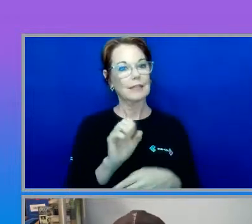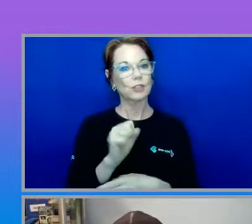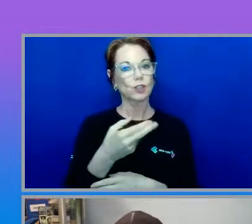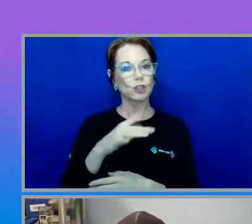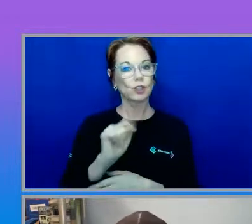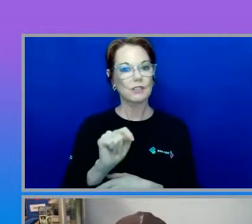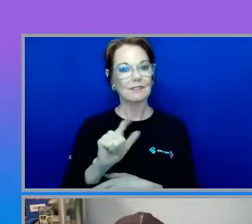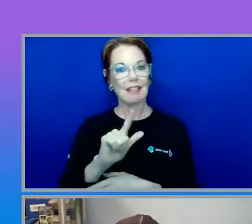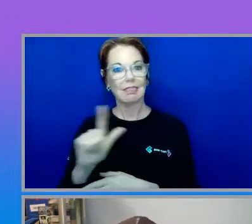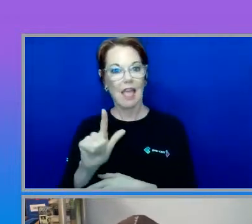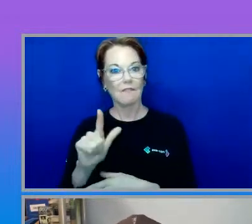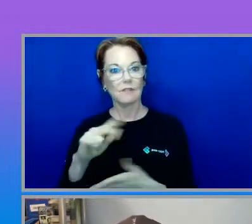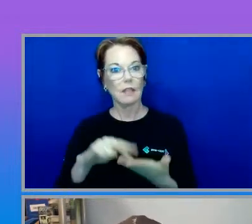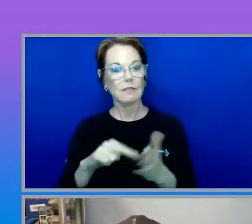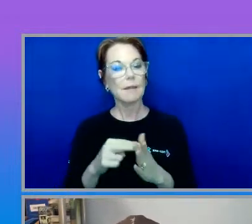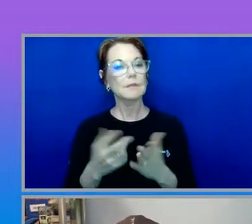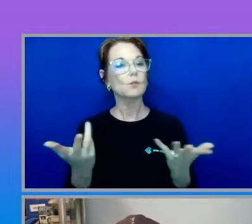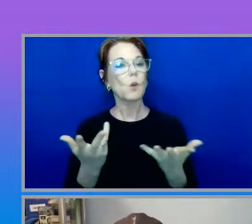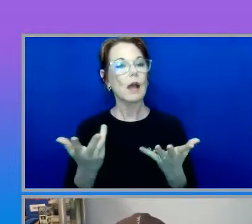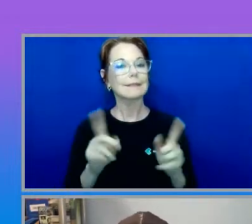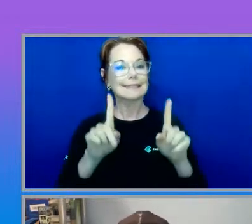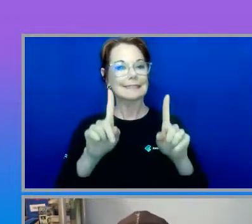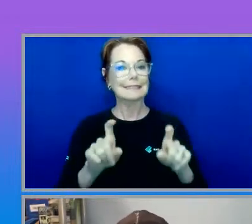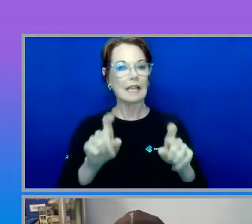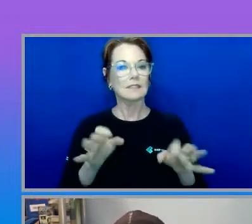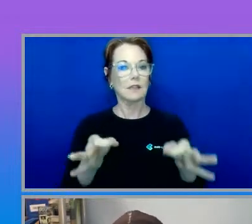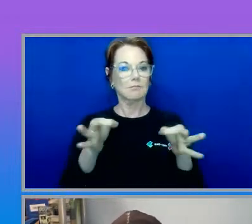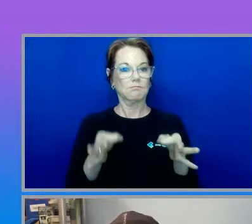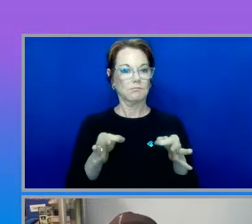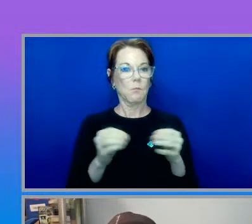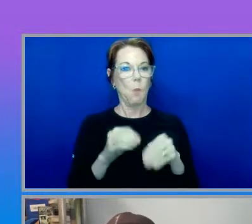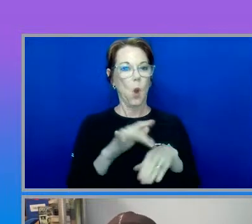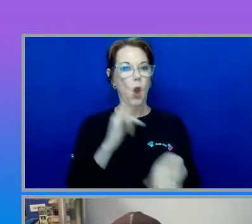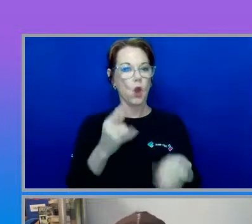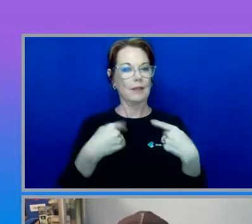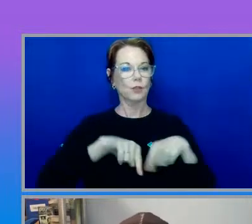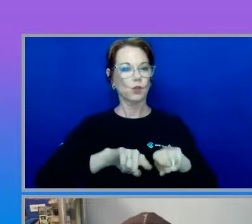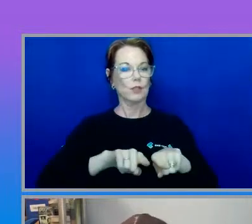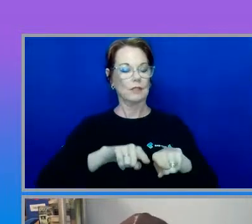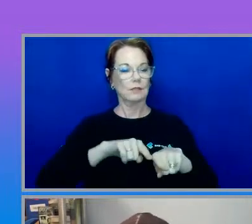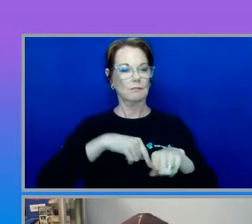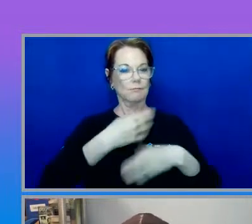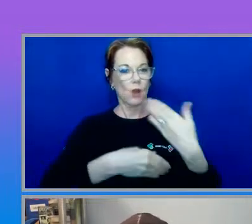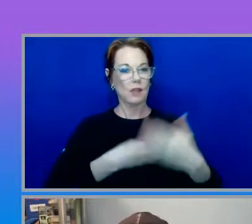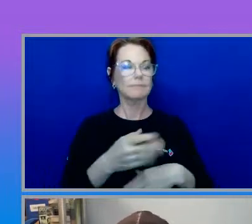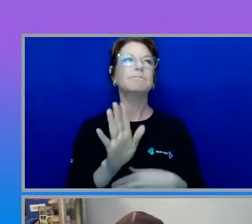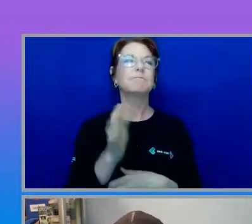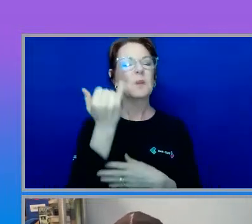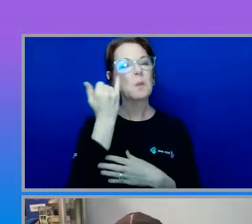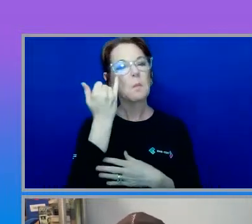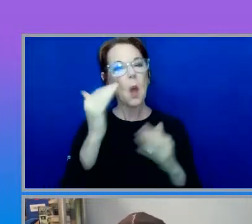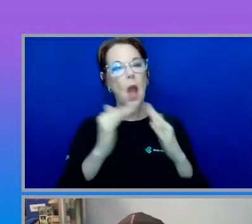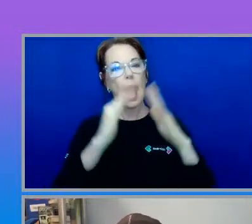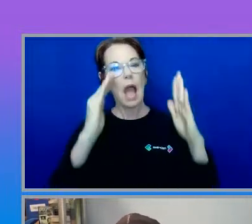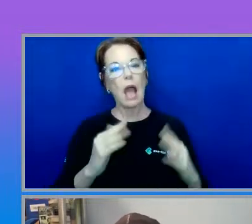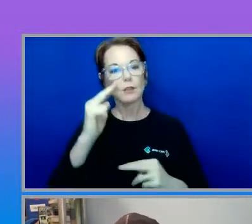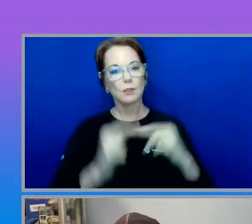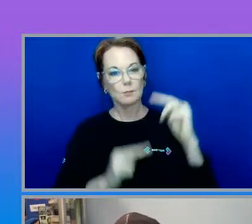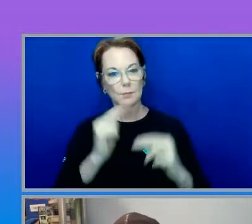left moving our testing earlier in the process. Think about it